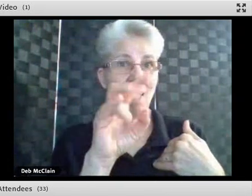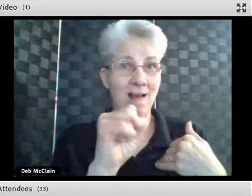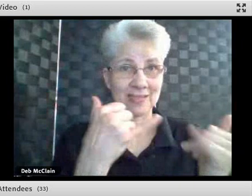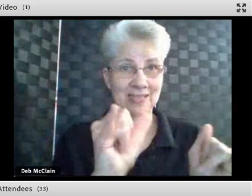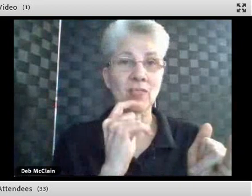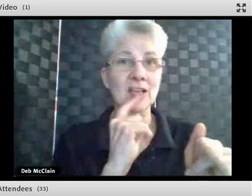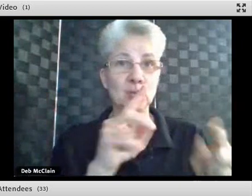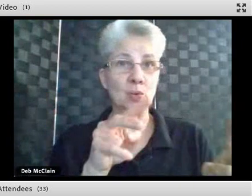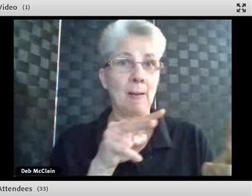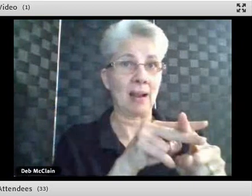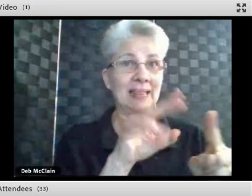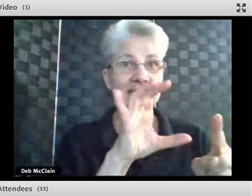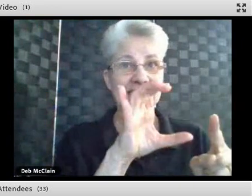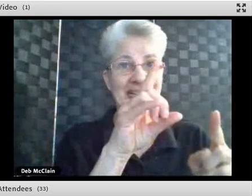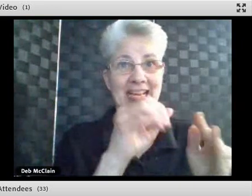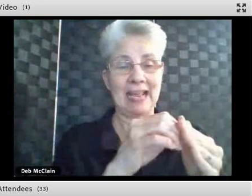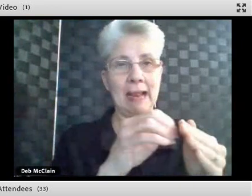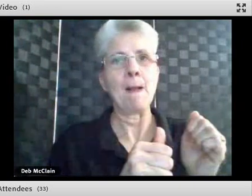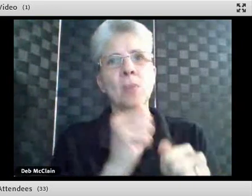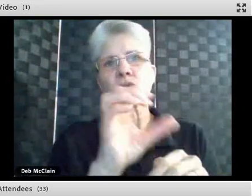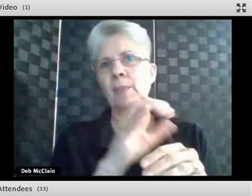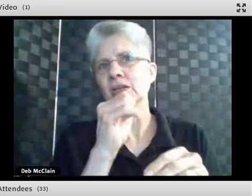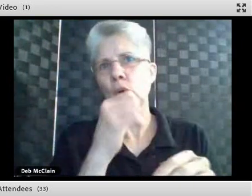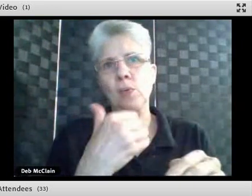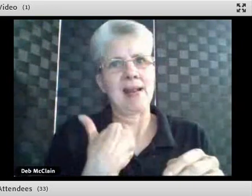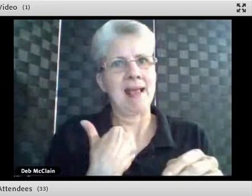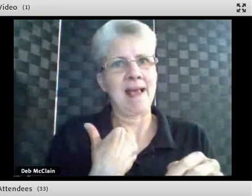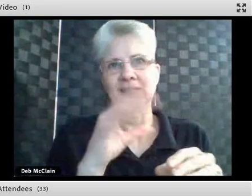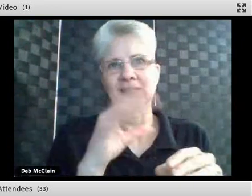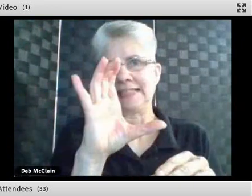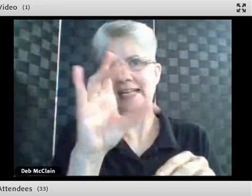that you can plug that CD into? Most new computers don't even have them,